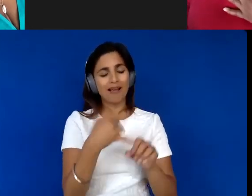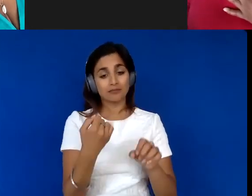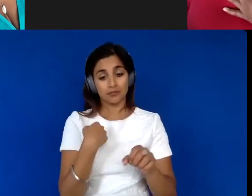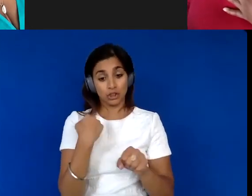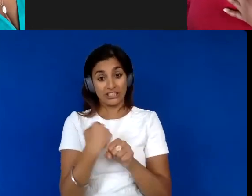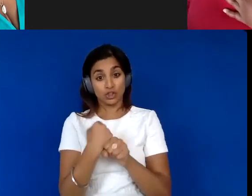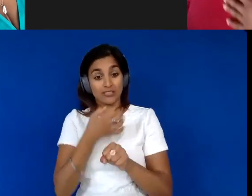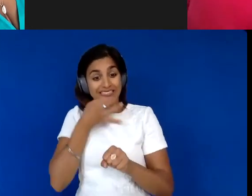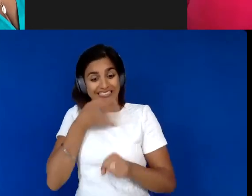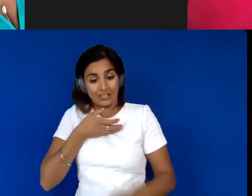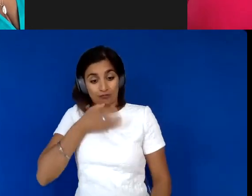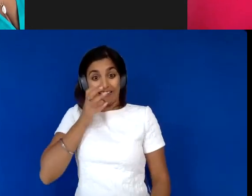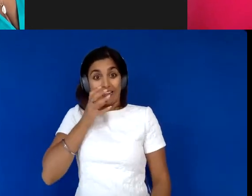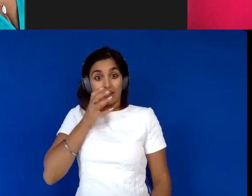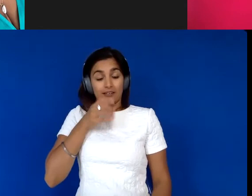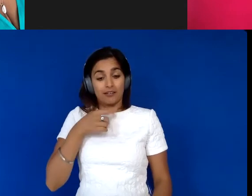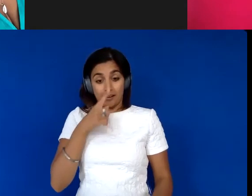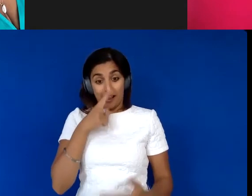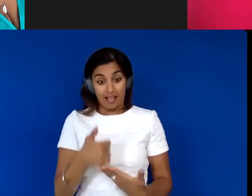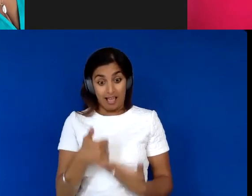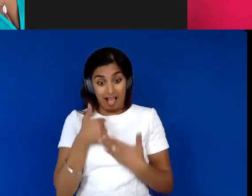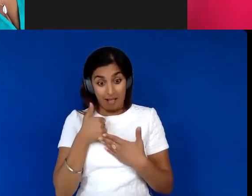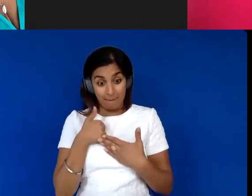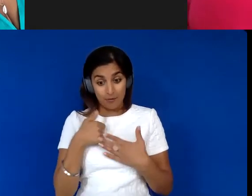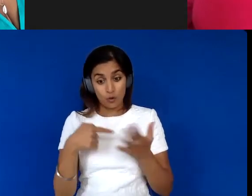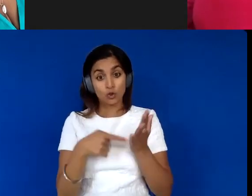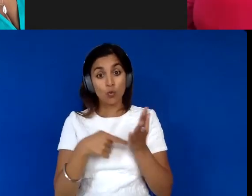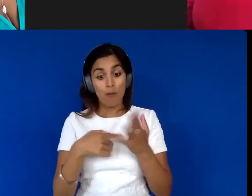be able to help me get a tumor out of my leg but it might help reduce